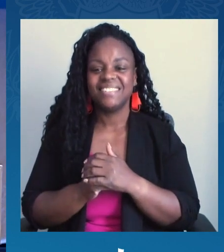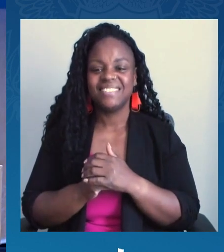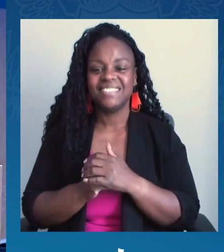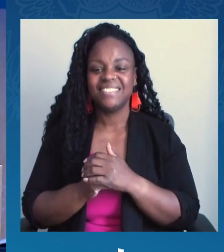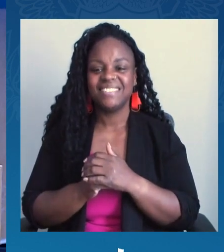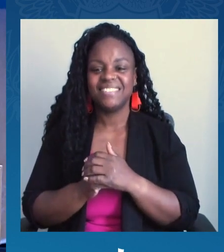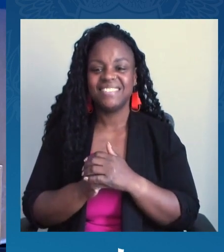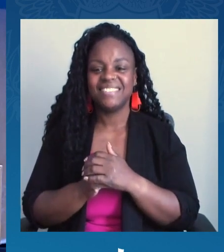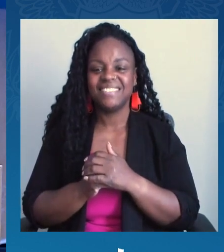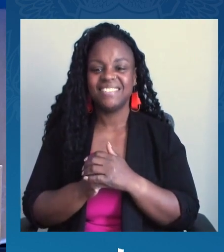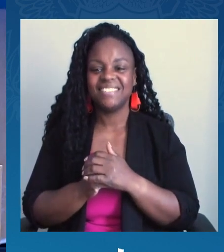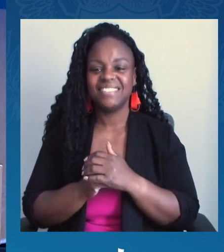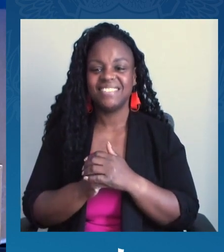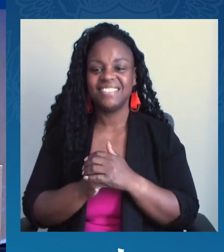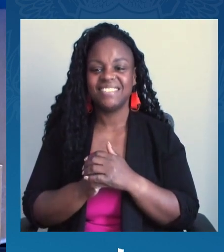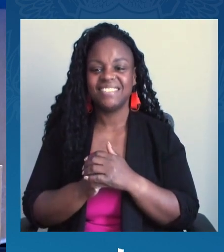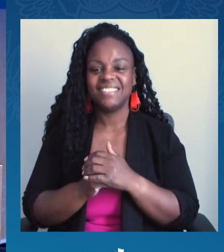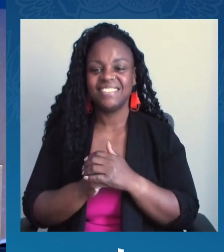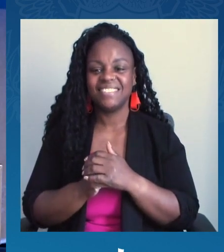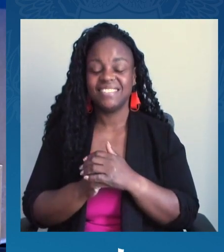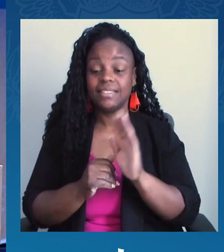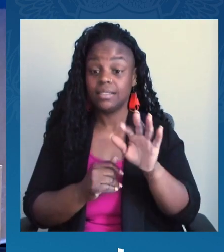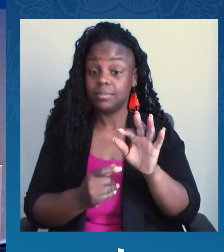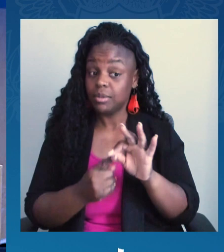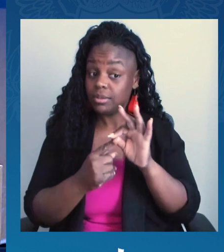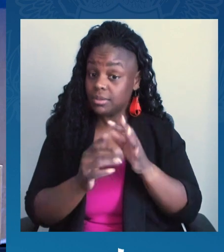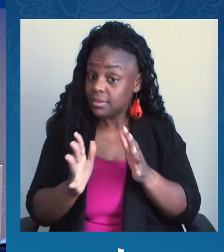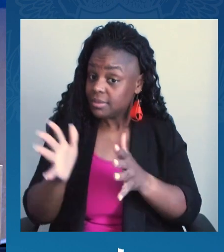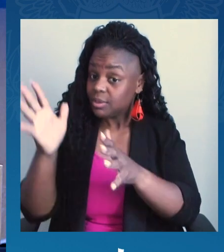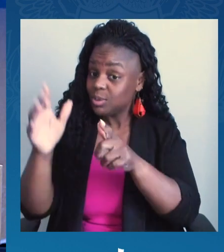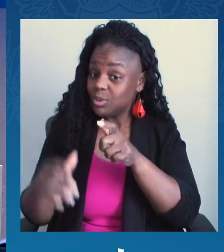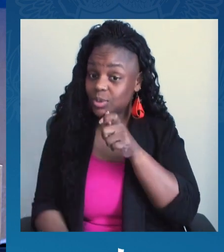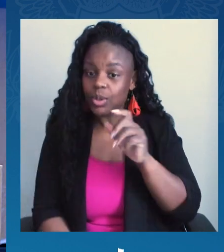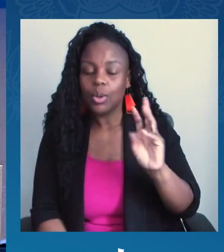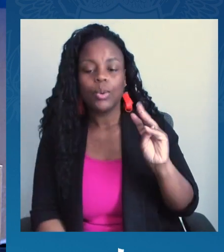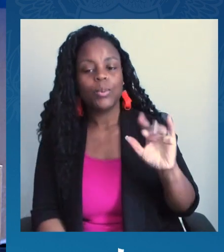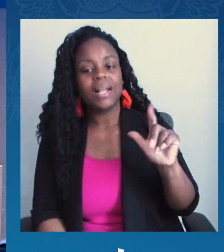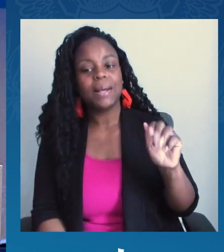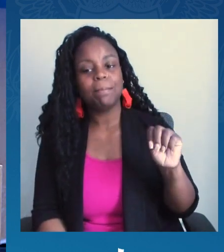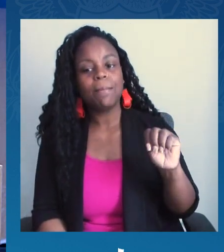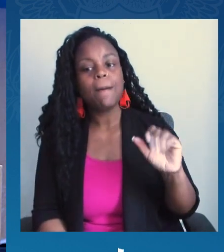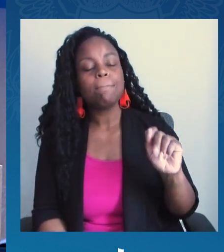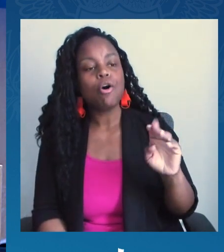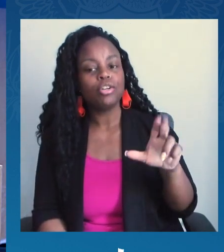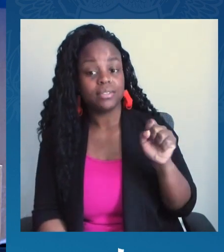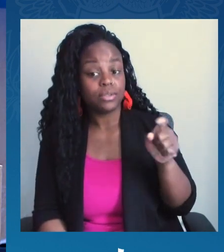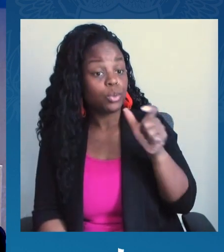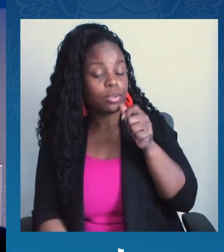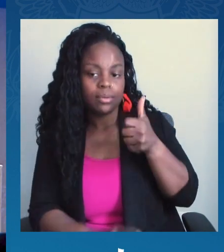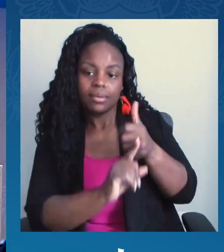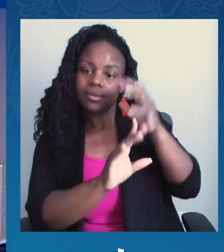What the special shout out to William Barnes, who is the president of the Birmingham chapter and the Birmingham delegation over here.